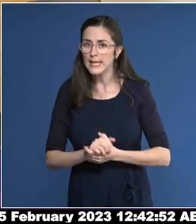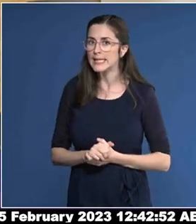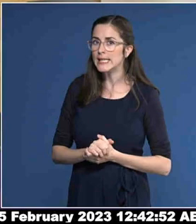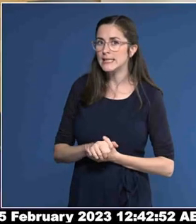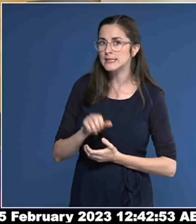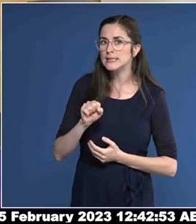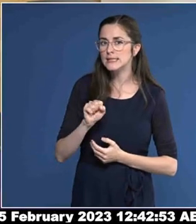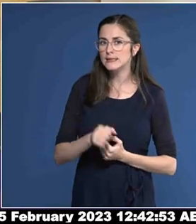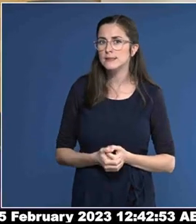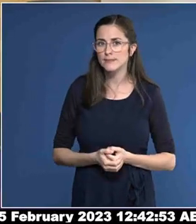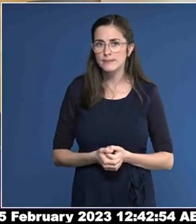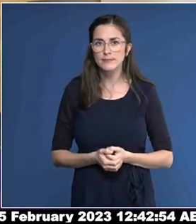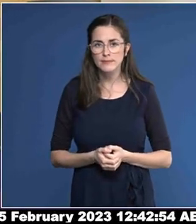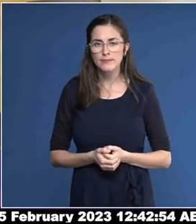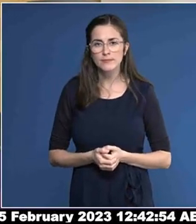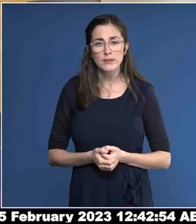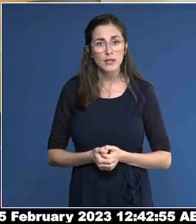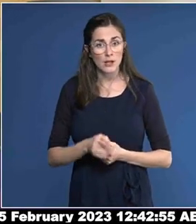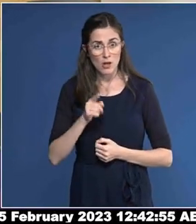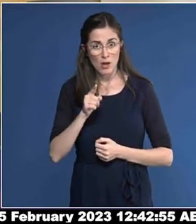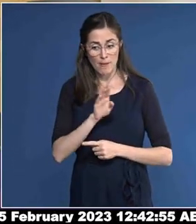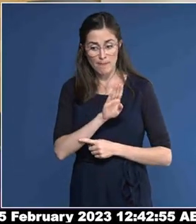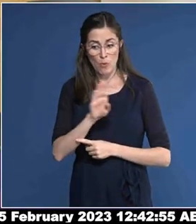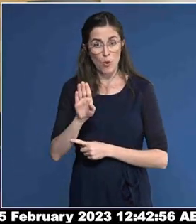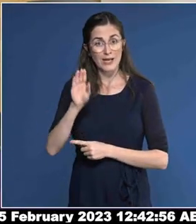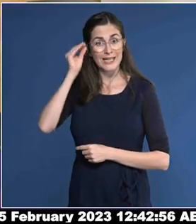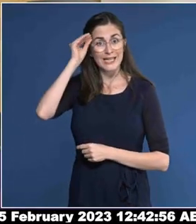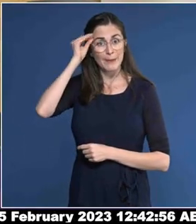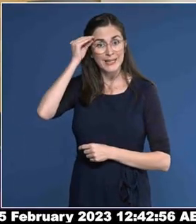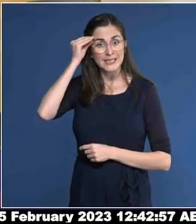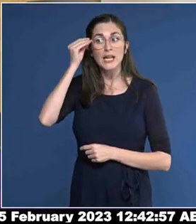Yes. MS EASTMAN: Do the board committees have access to external advisers?